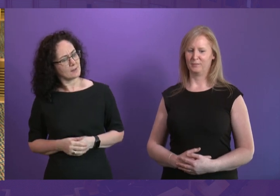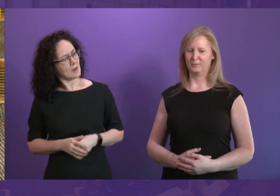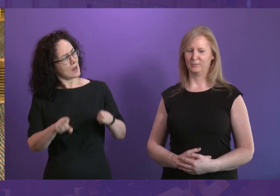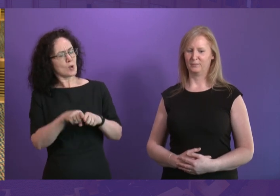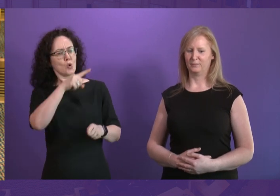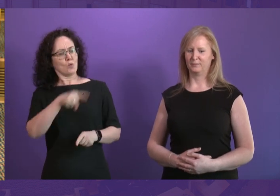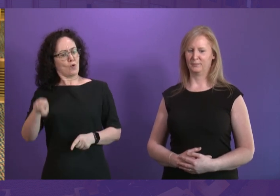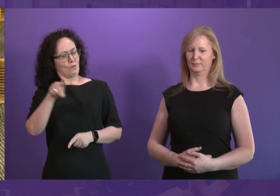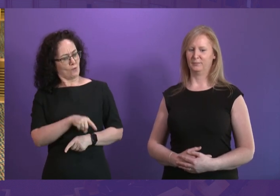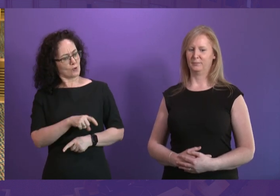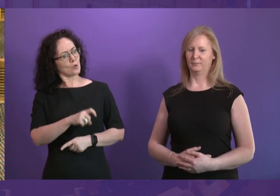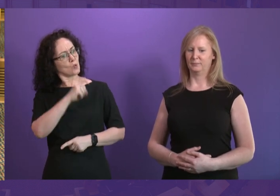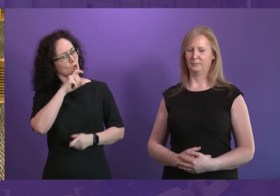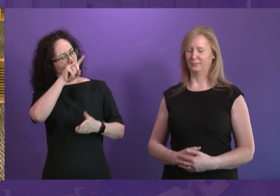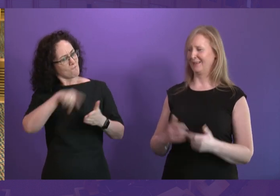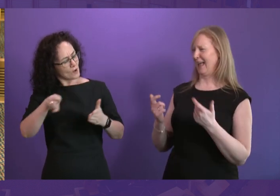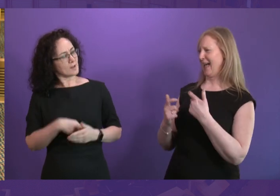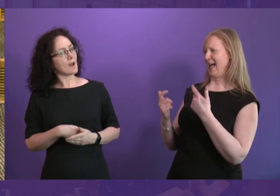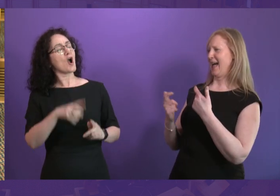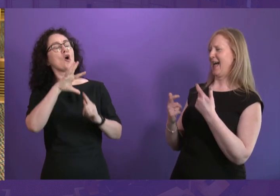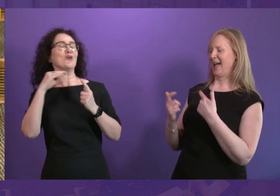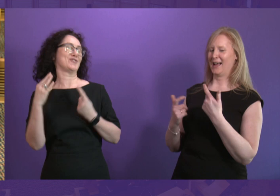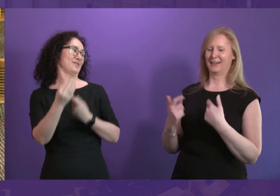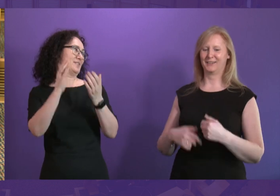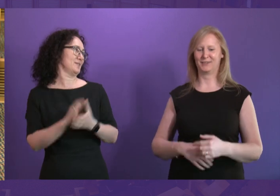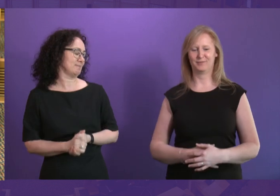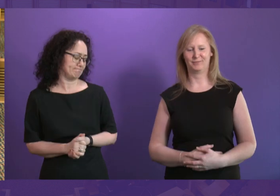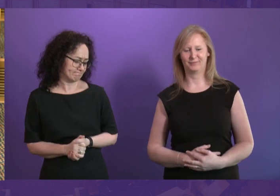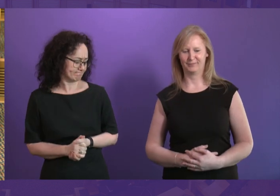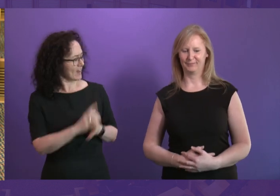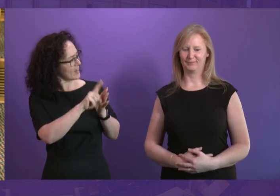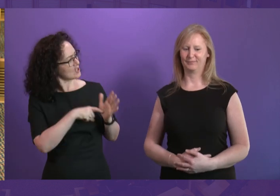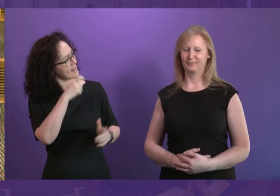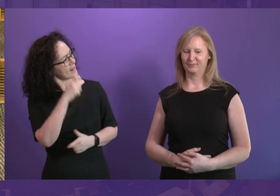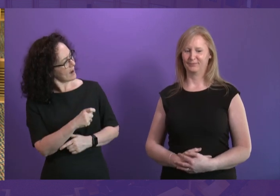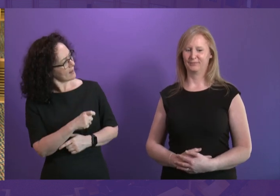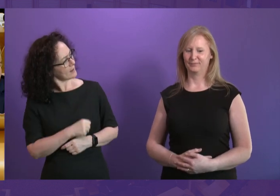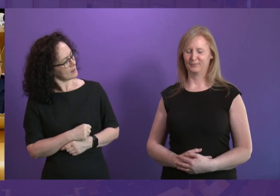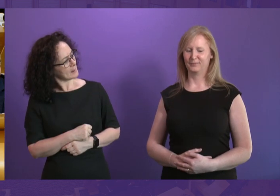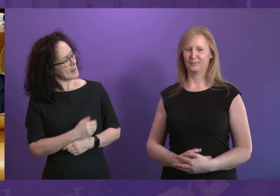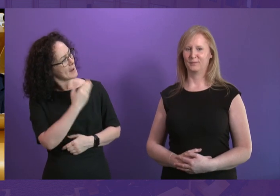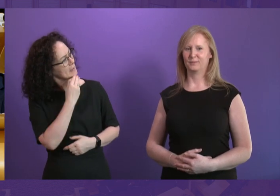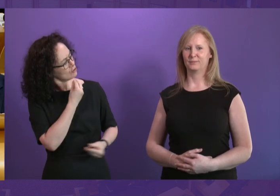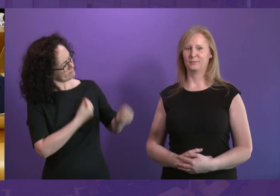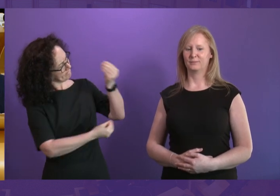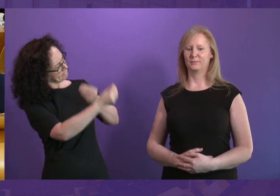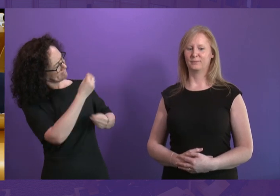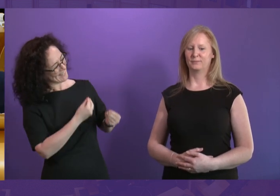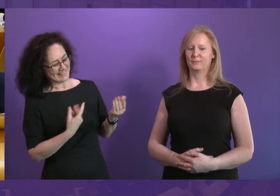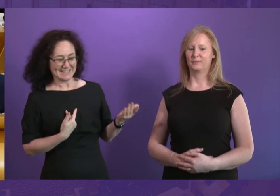Members: Oh! The First Minister: Would Jackson Carlaw care to explain that—how